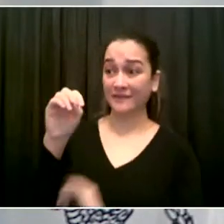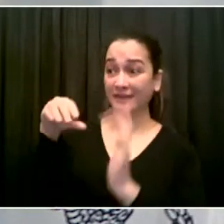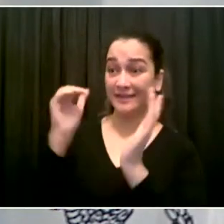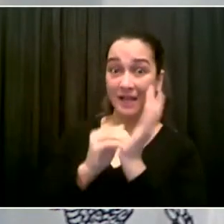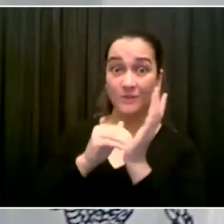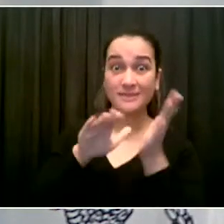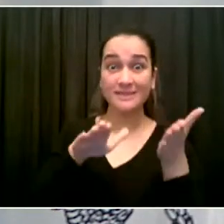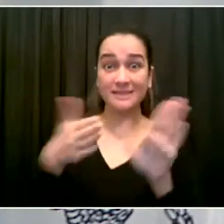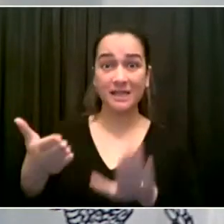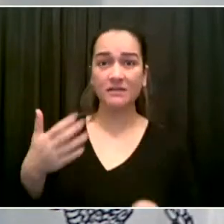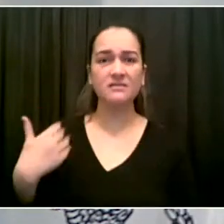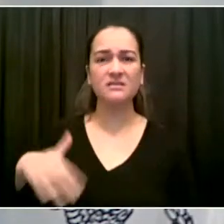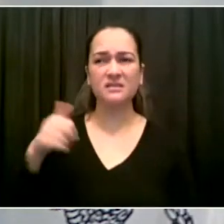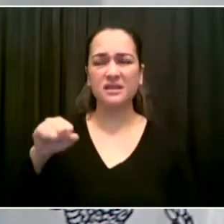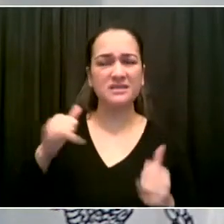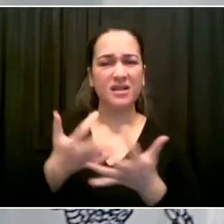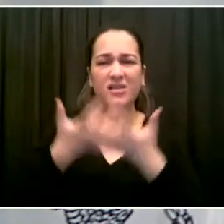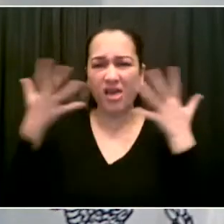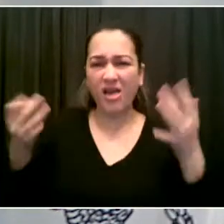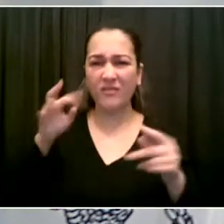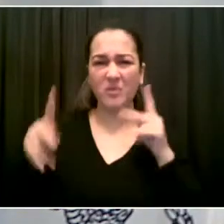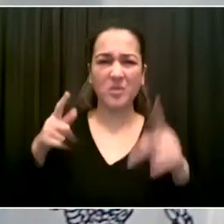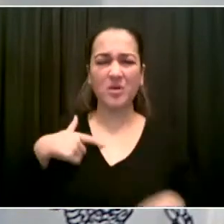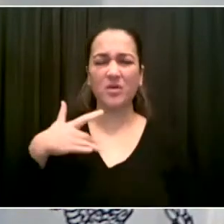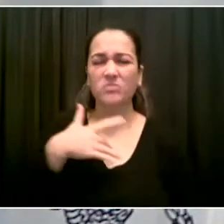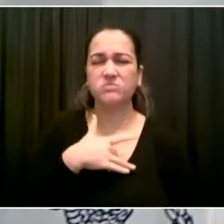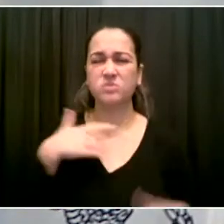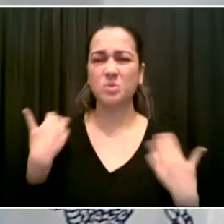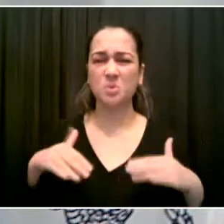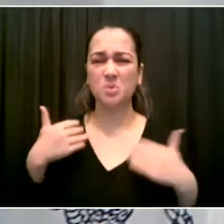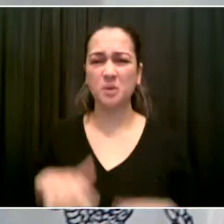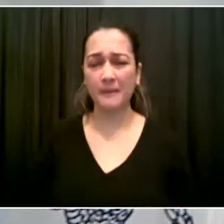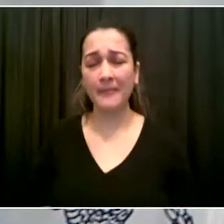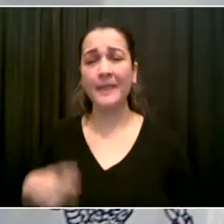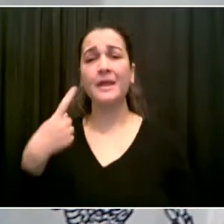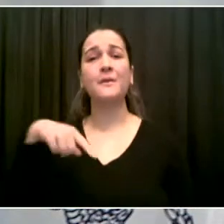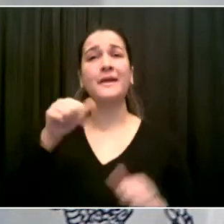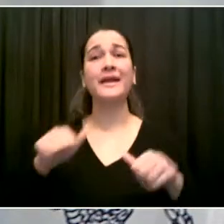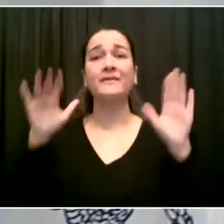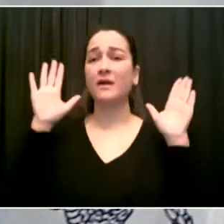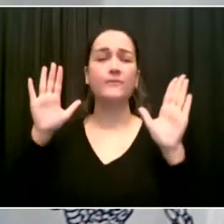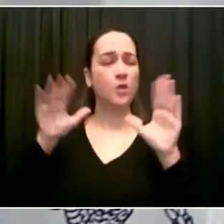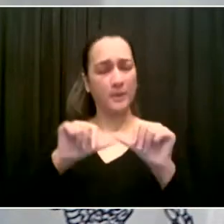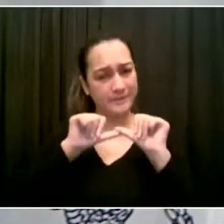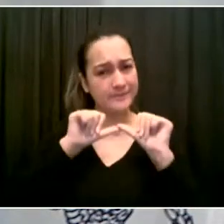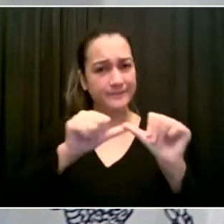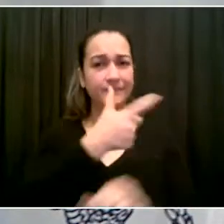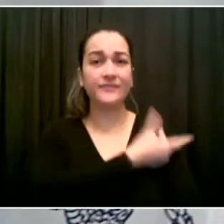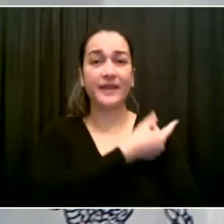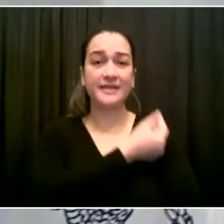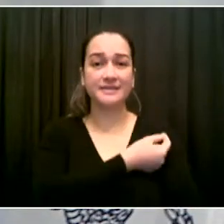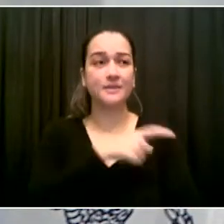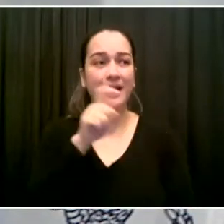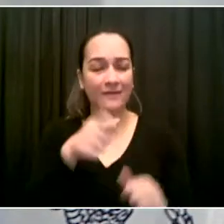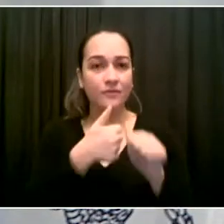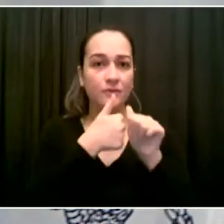BUT WE DO KNOW WHAT WE HAVE TO DO FROM THIS